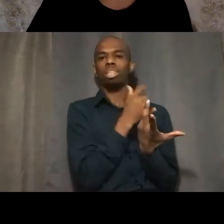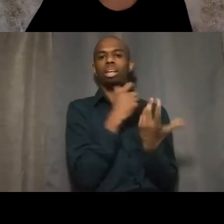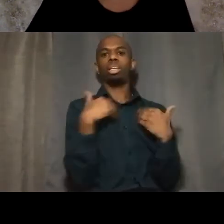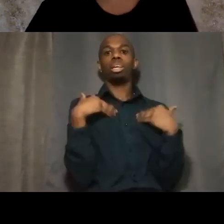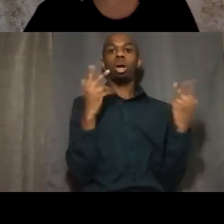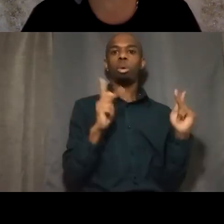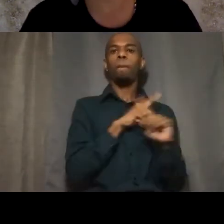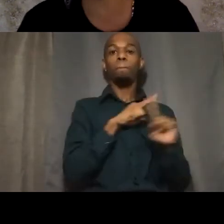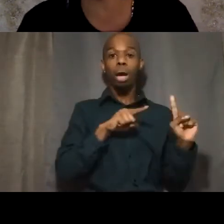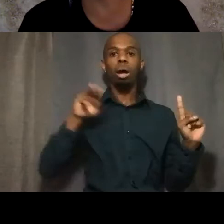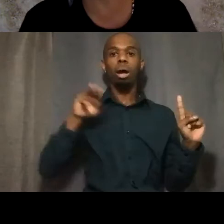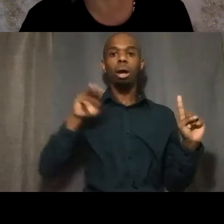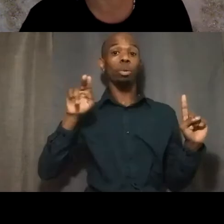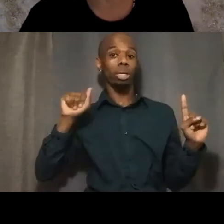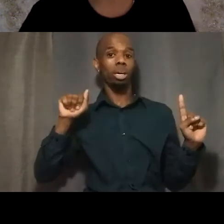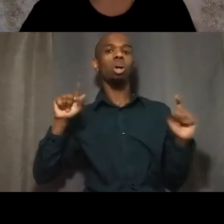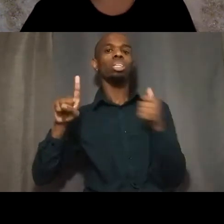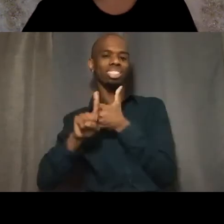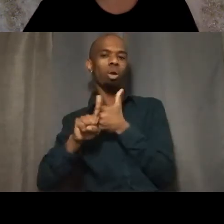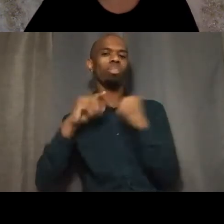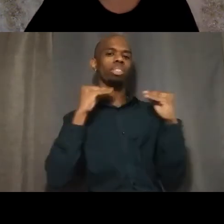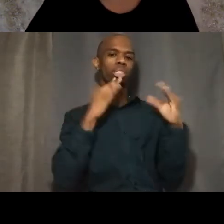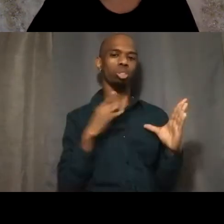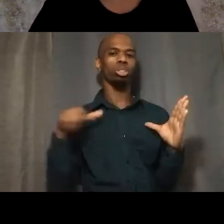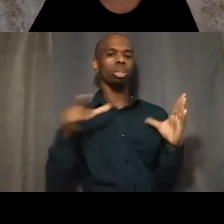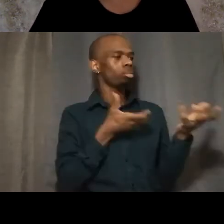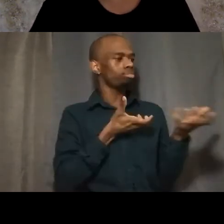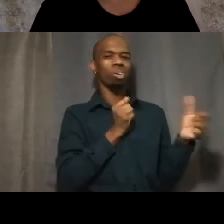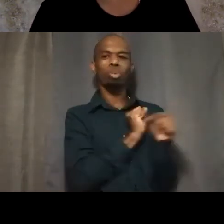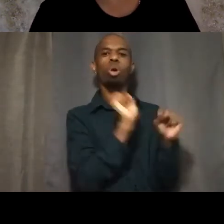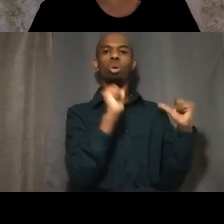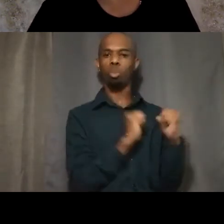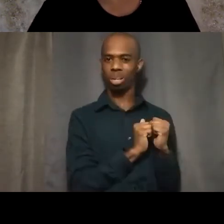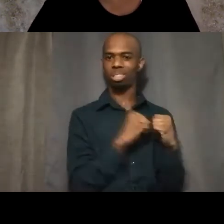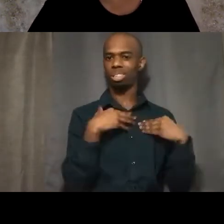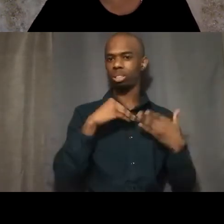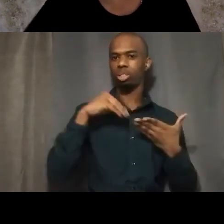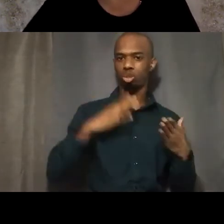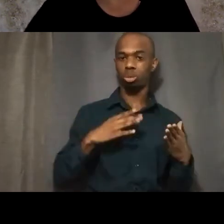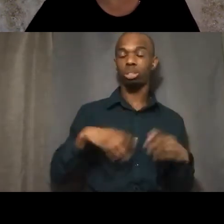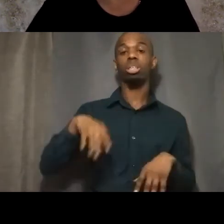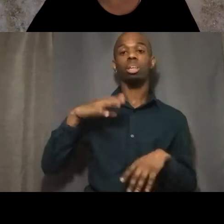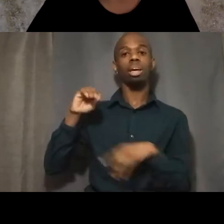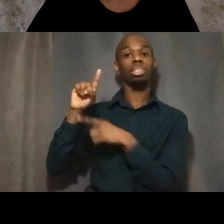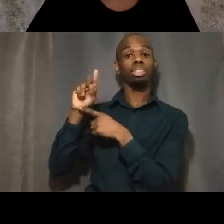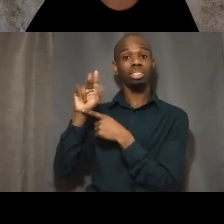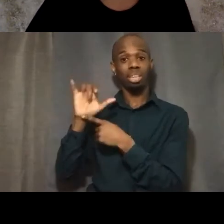and then David Sullivan's family was there and his sister is a student. So it was really, really beautiful.